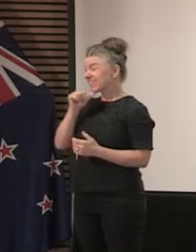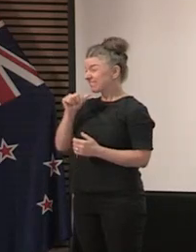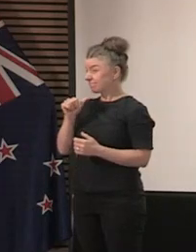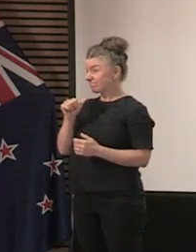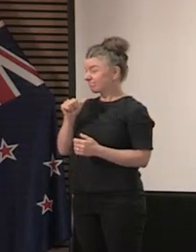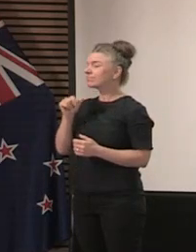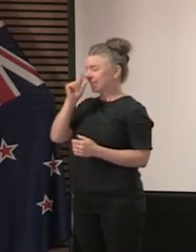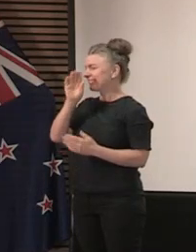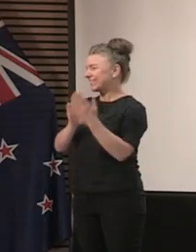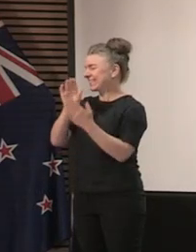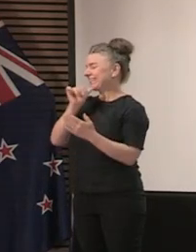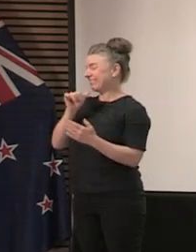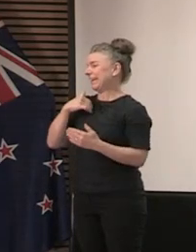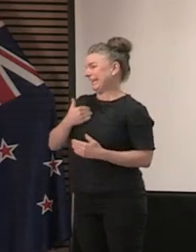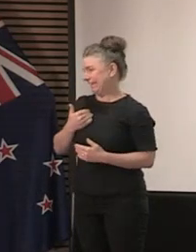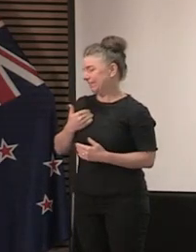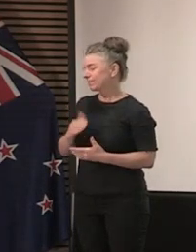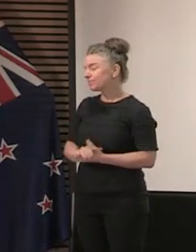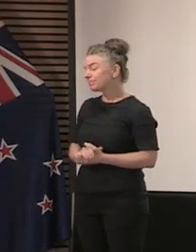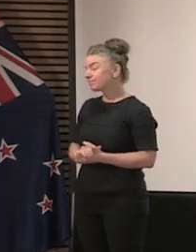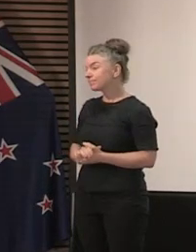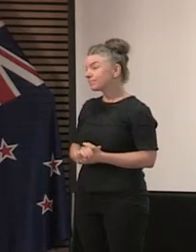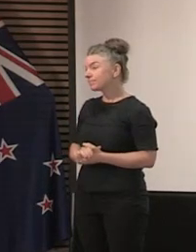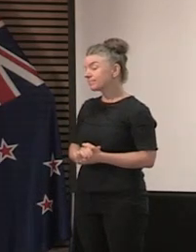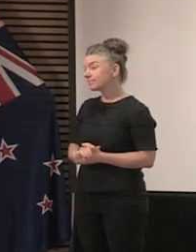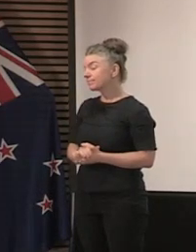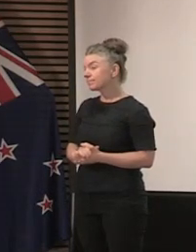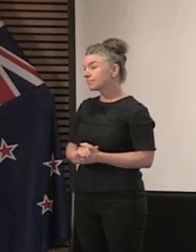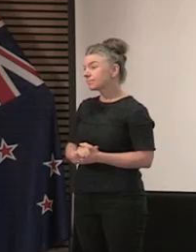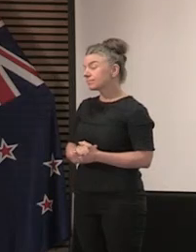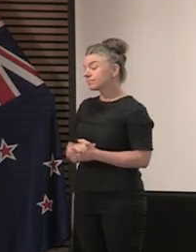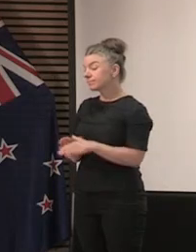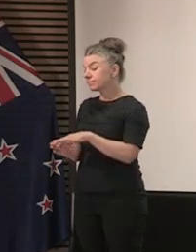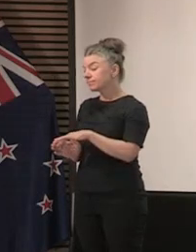be done by virtual means or by phone, where possible.